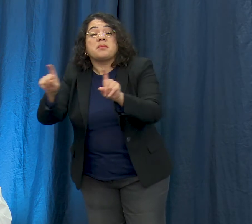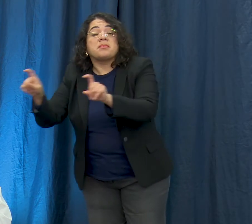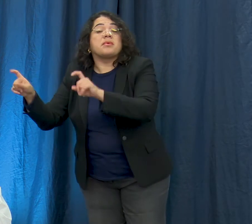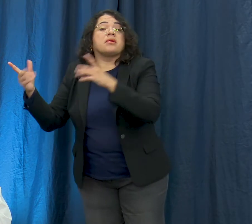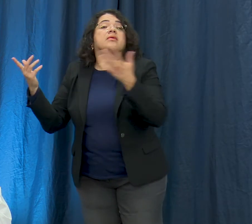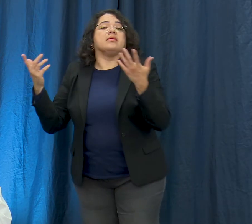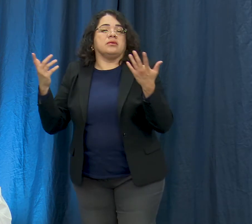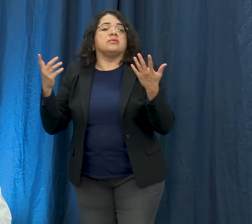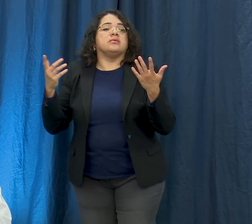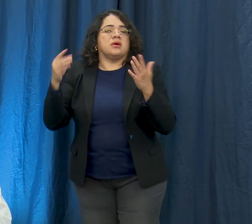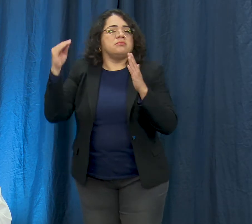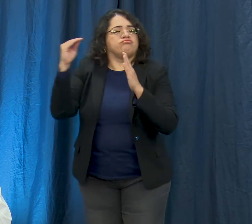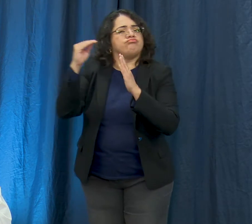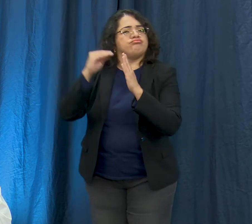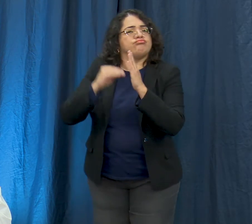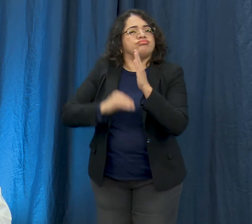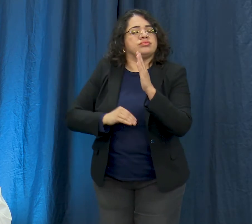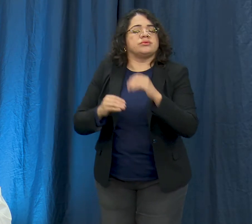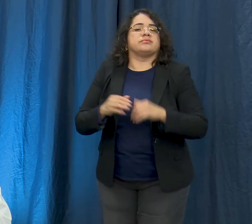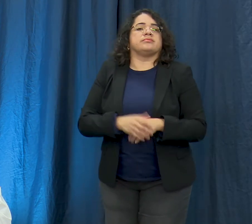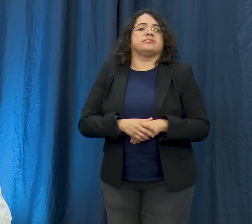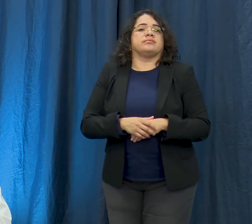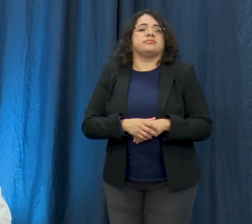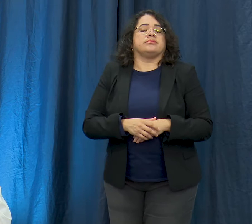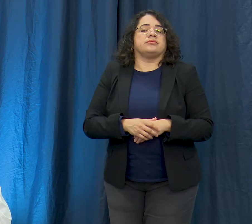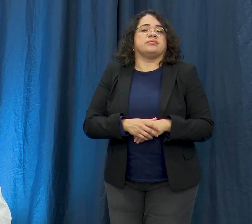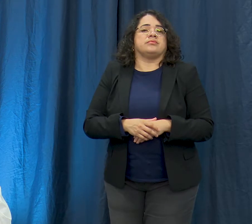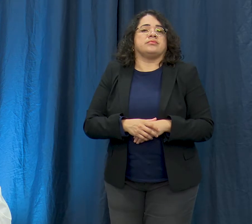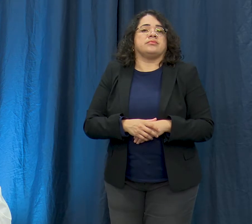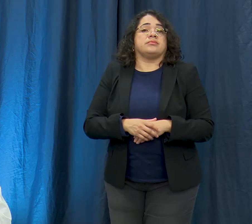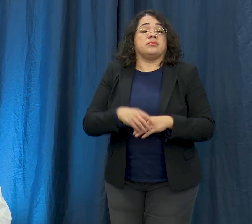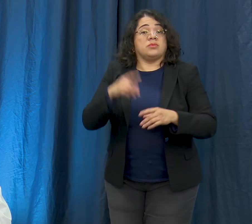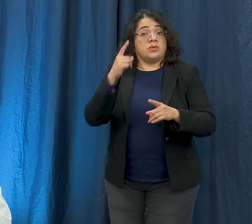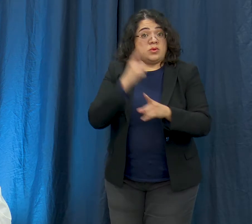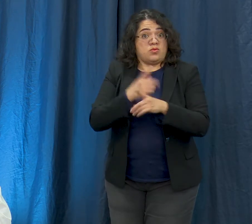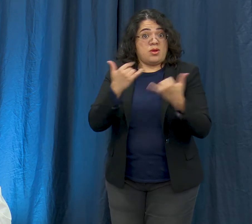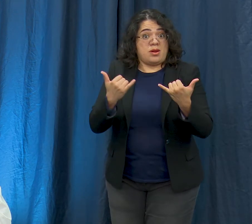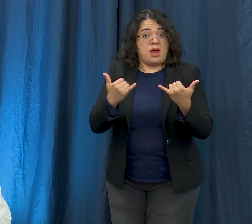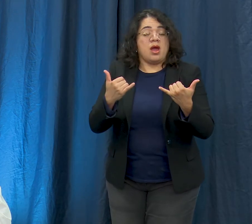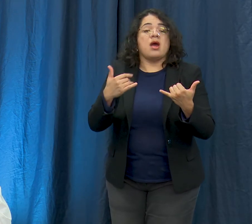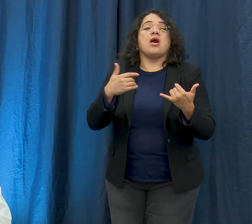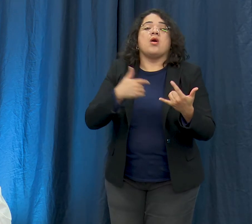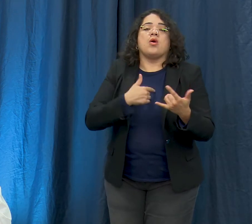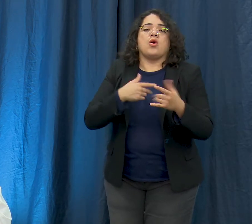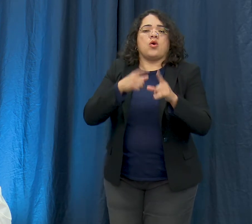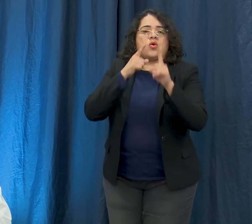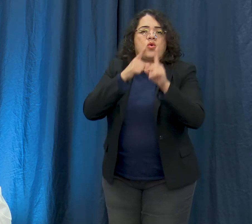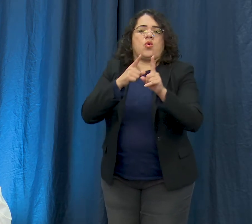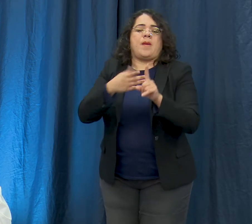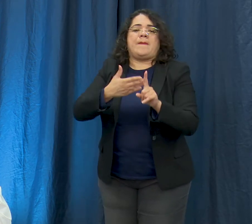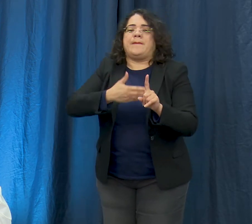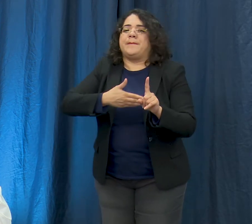right now we're trying to get the best data that we can that will help us to